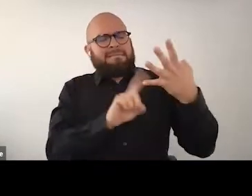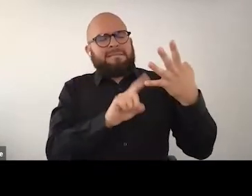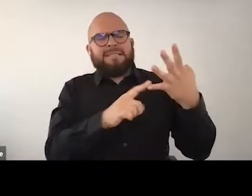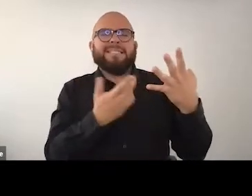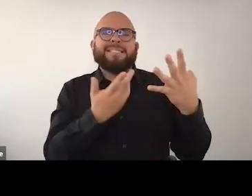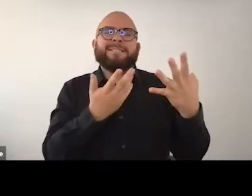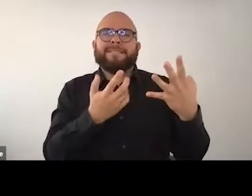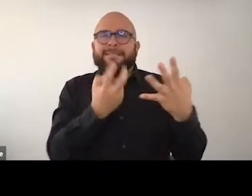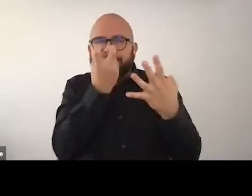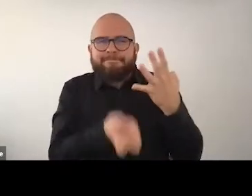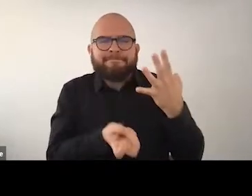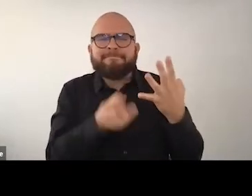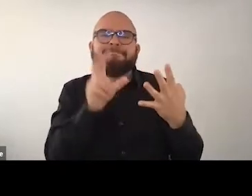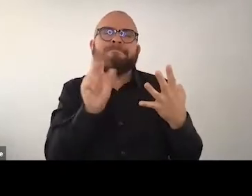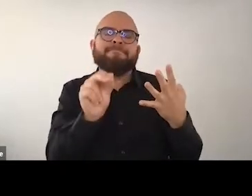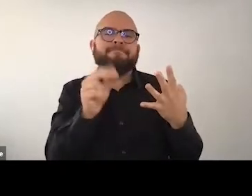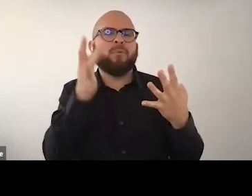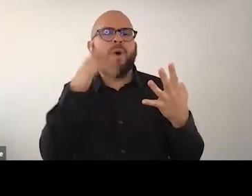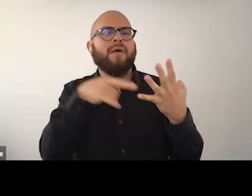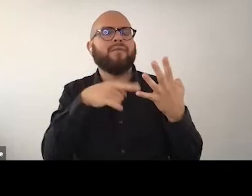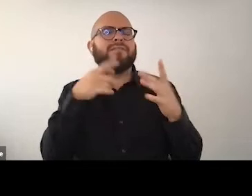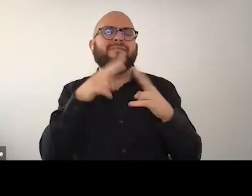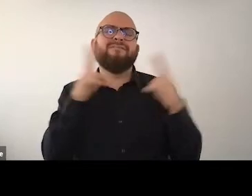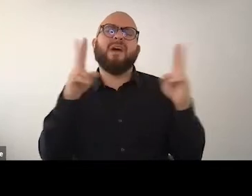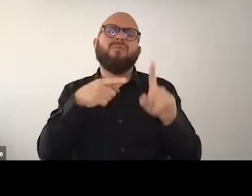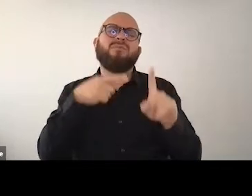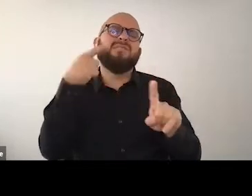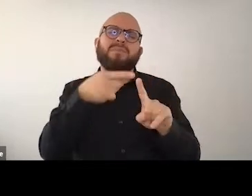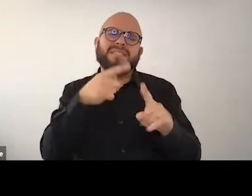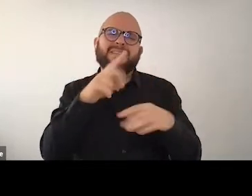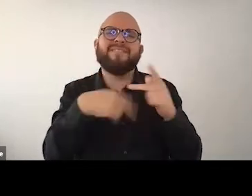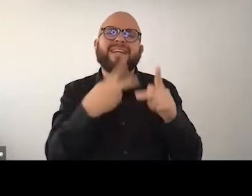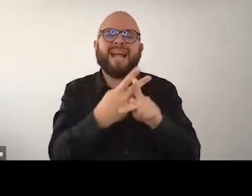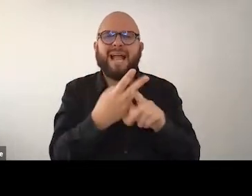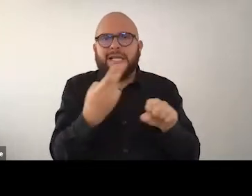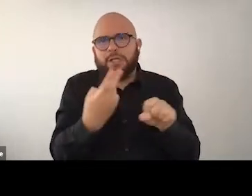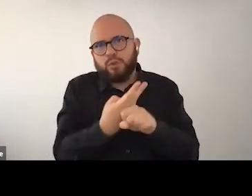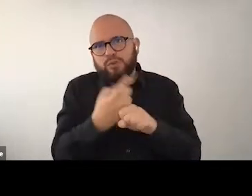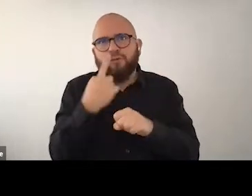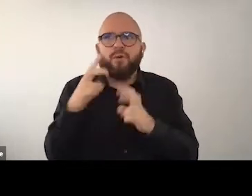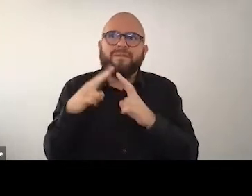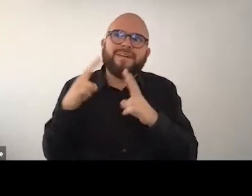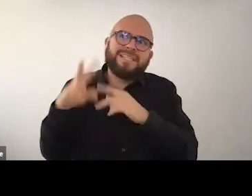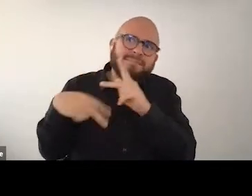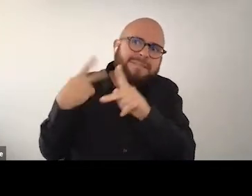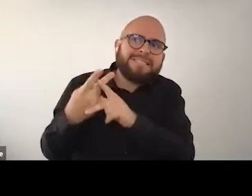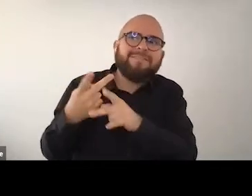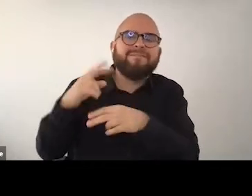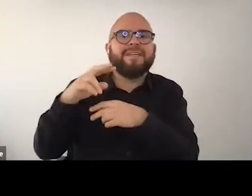as they are a very specific type of edit that is used with a specific type of technology.